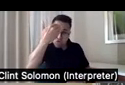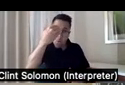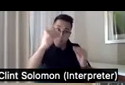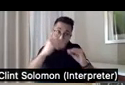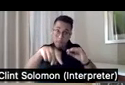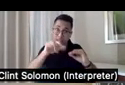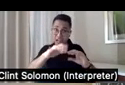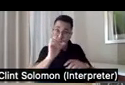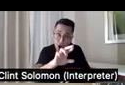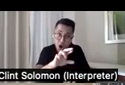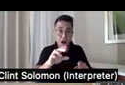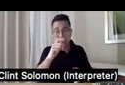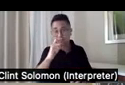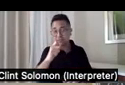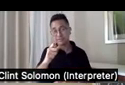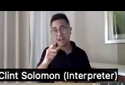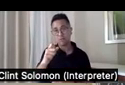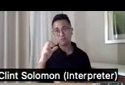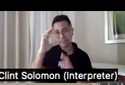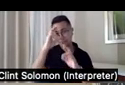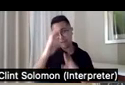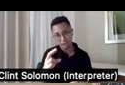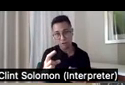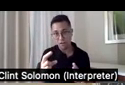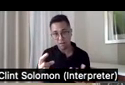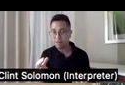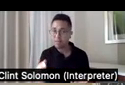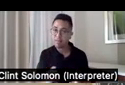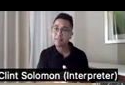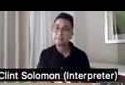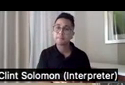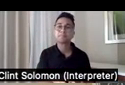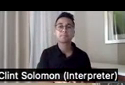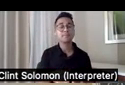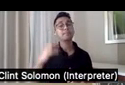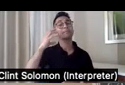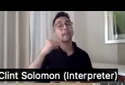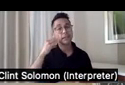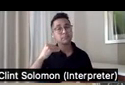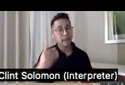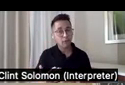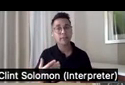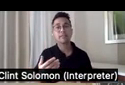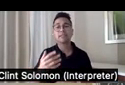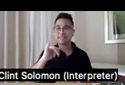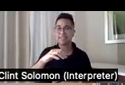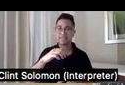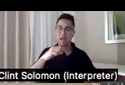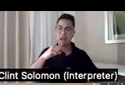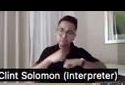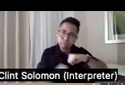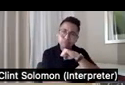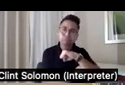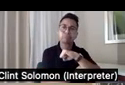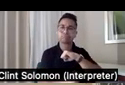kind of disrespectful when you think about it so experiences ground understanding so they have to